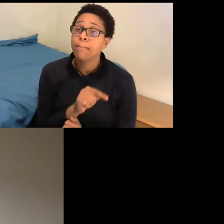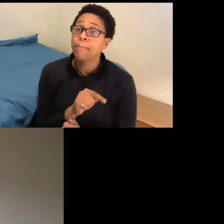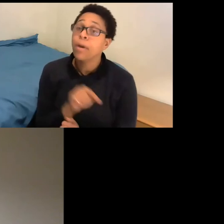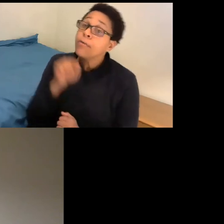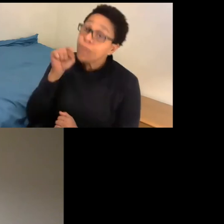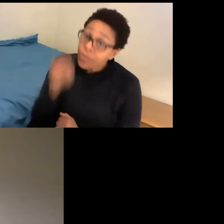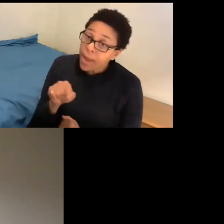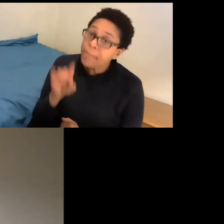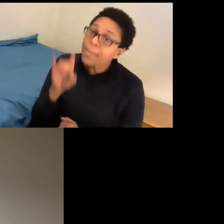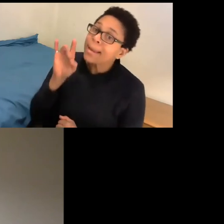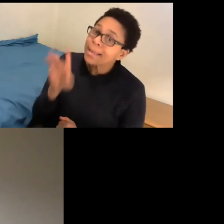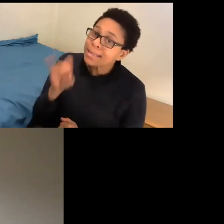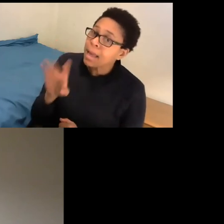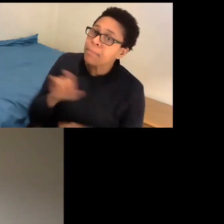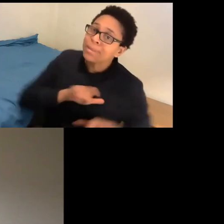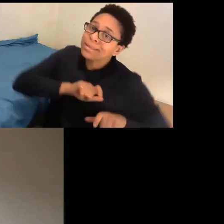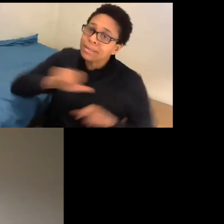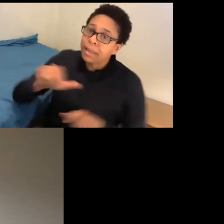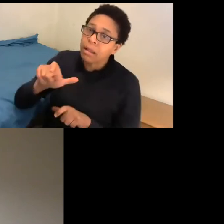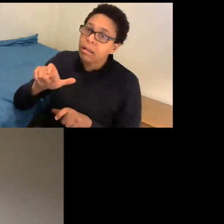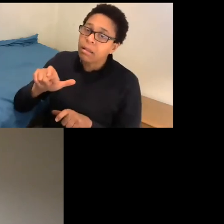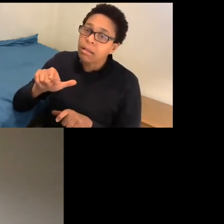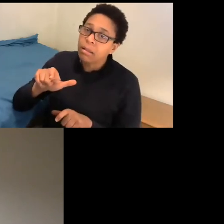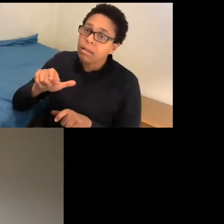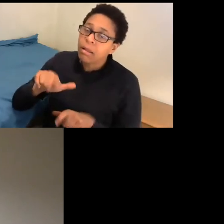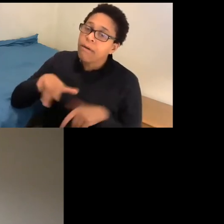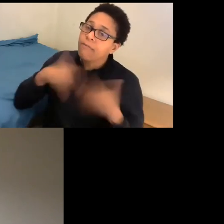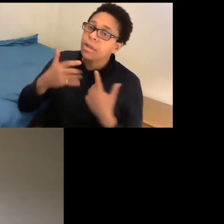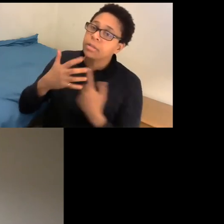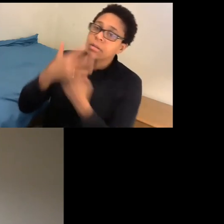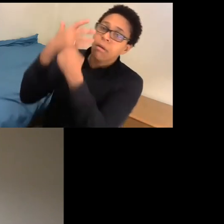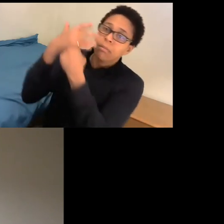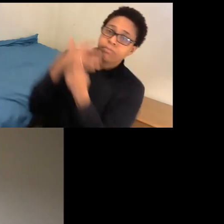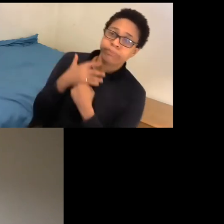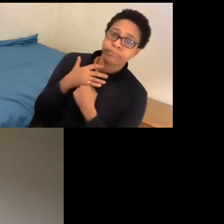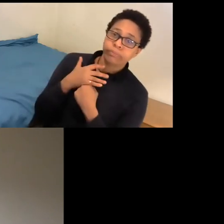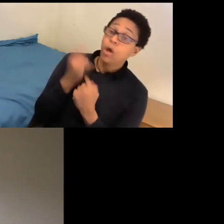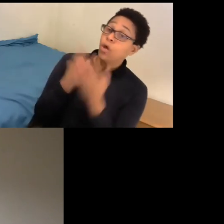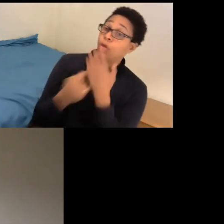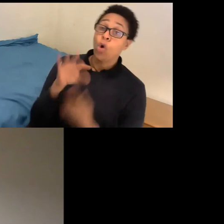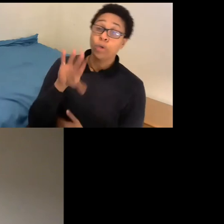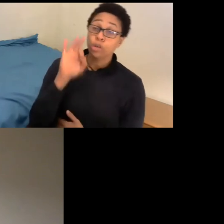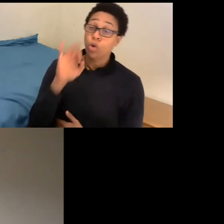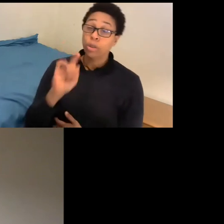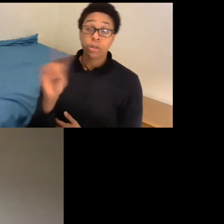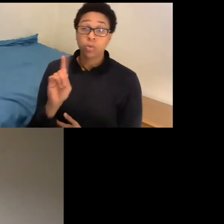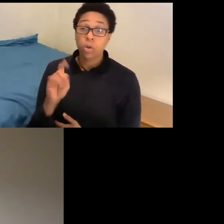oppressive religion. There's nothing to do but to dissociate, to leave because of the trauma they've experienced and so on.